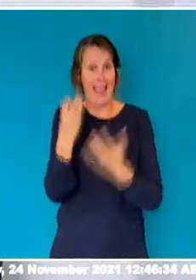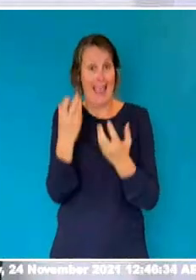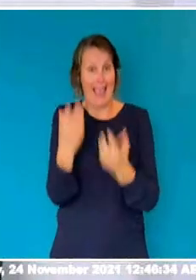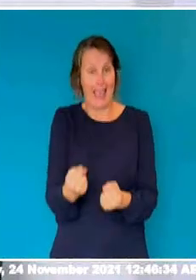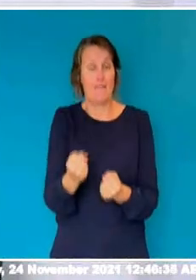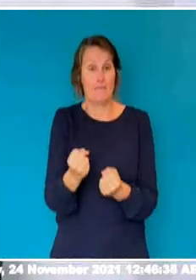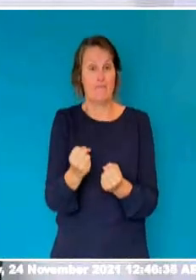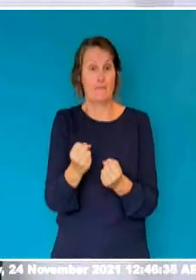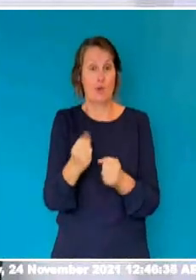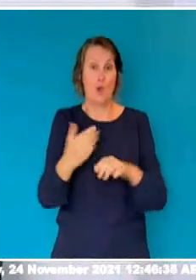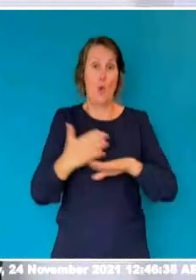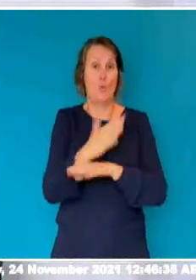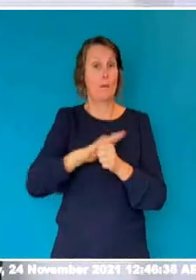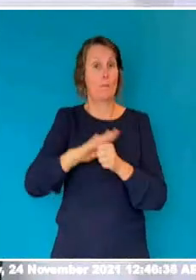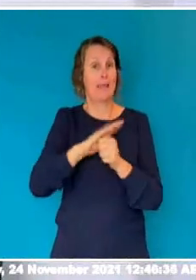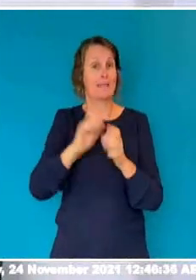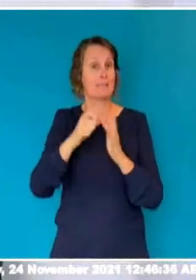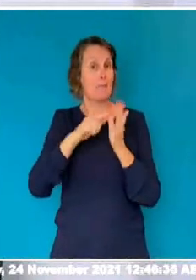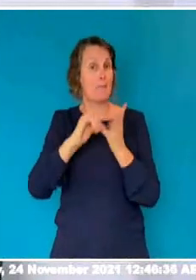available on a voluntary basis to be accurate.